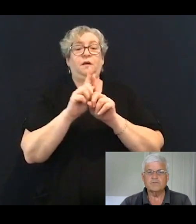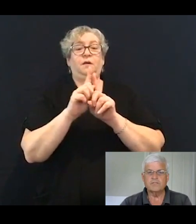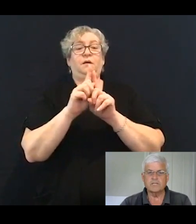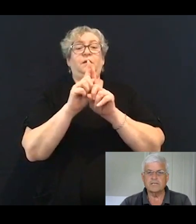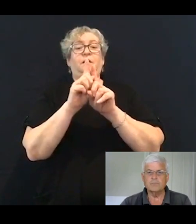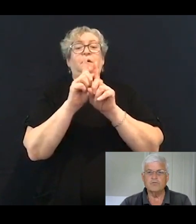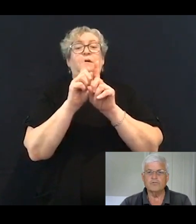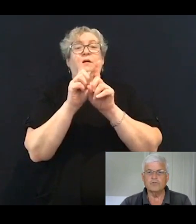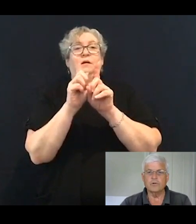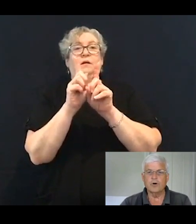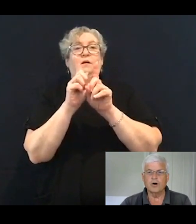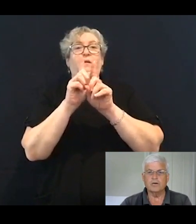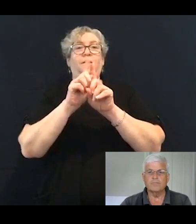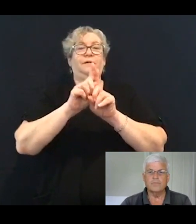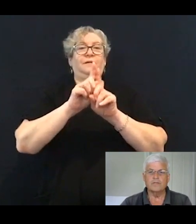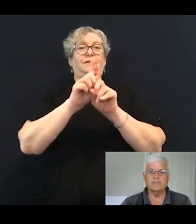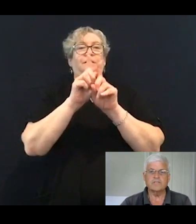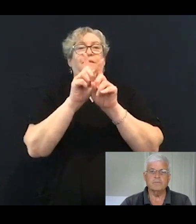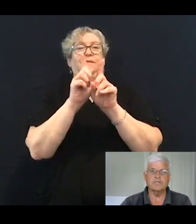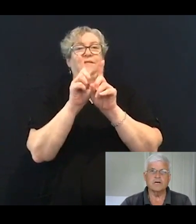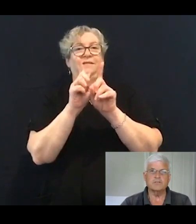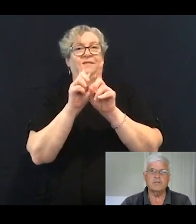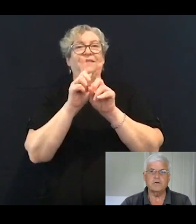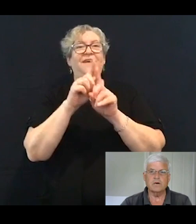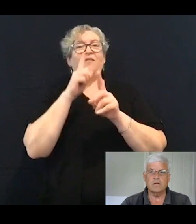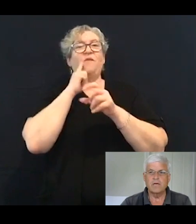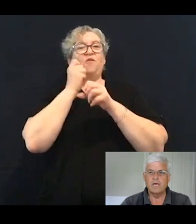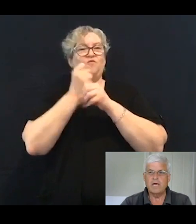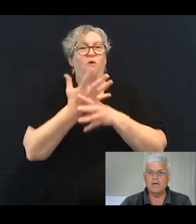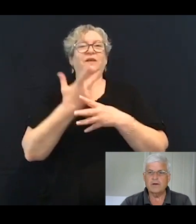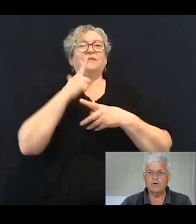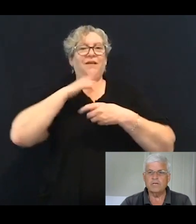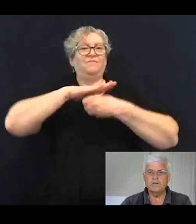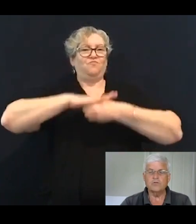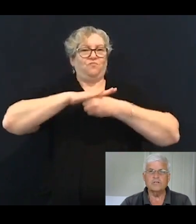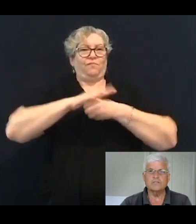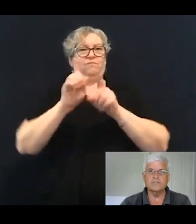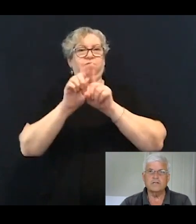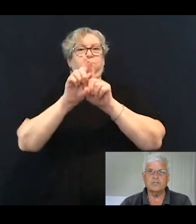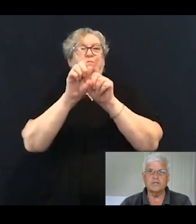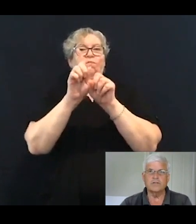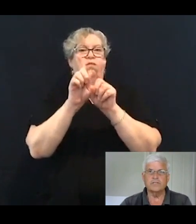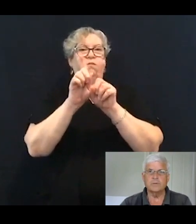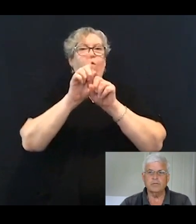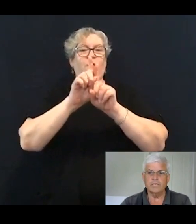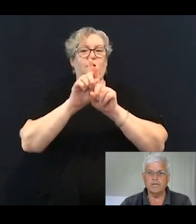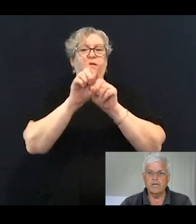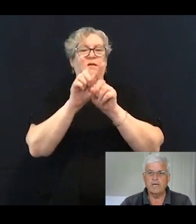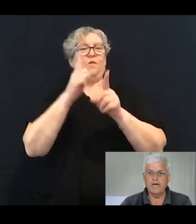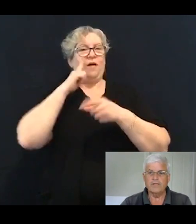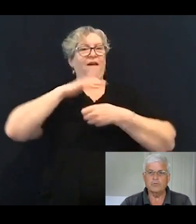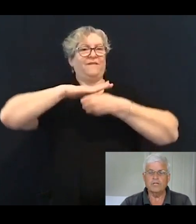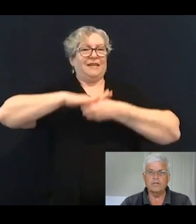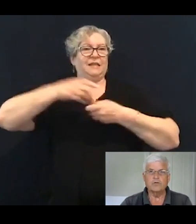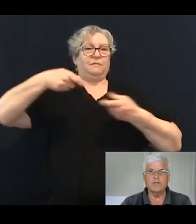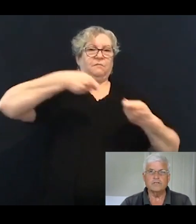apart, schematized here. And that would increase the tension on the tip link. And that would increase the tension